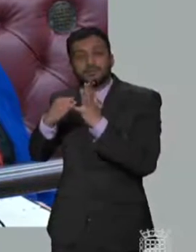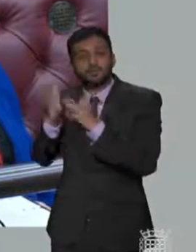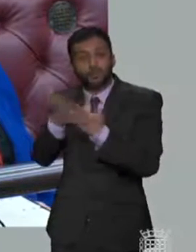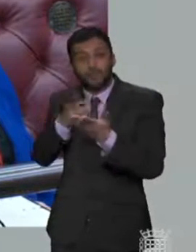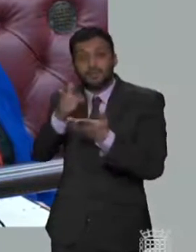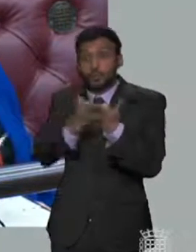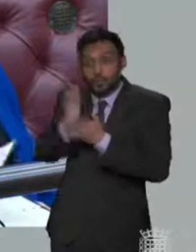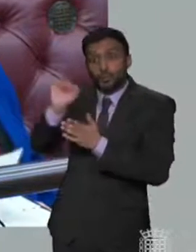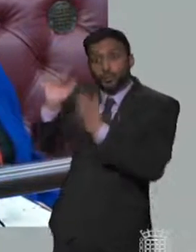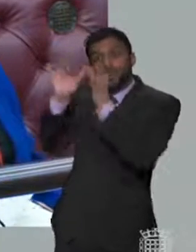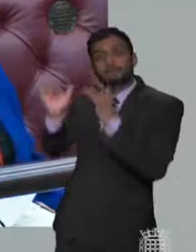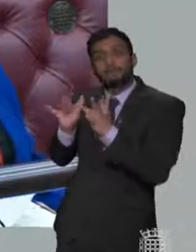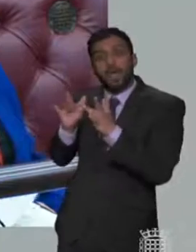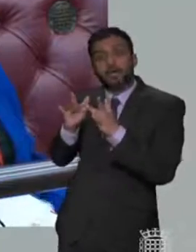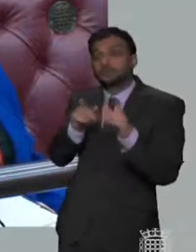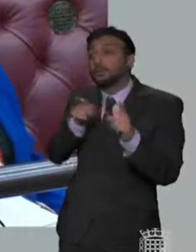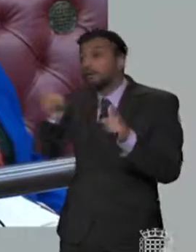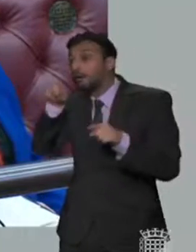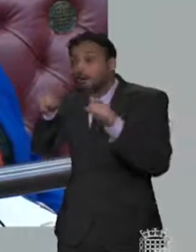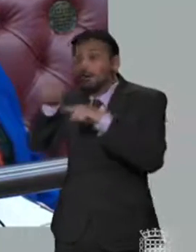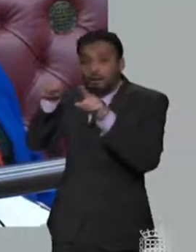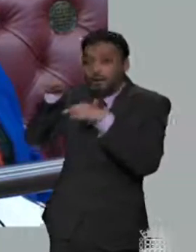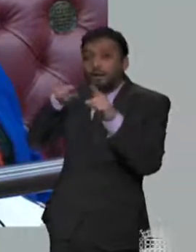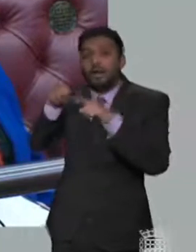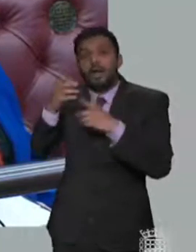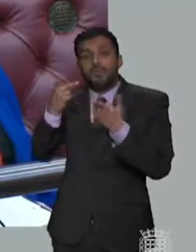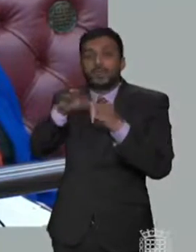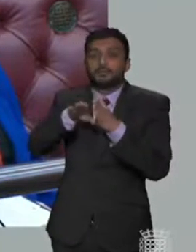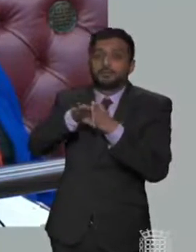where necessary a future appointment could be arranged for a face-to-face appointment with a